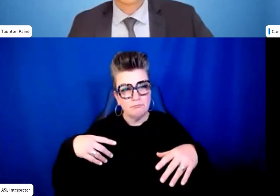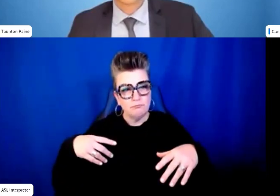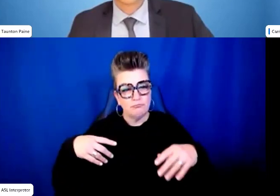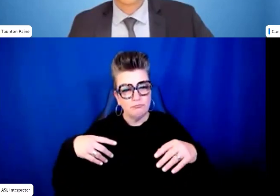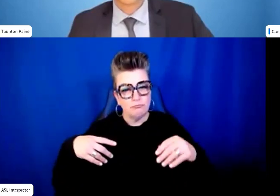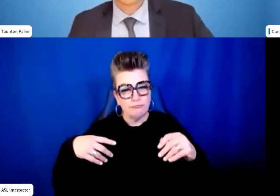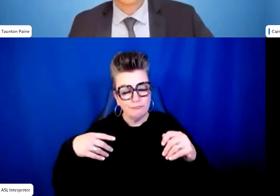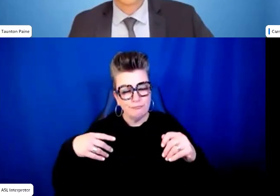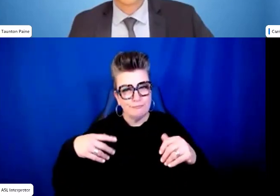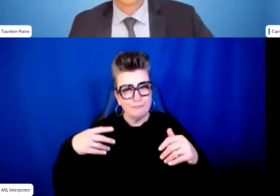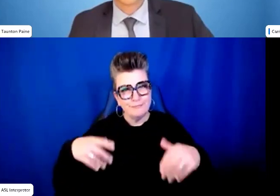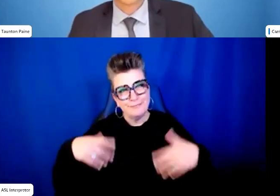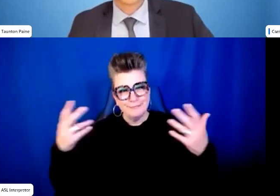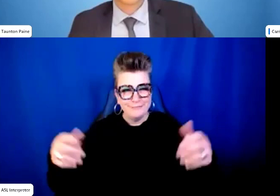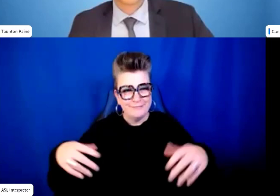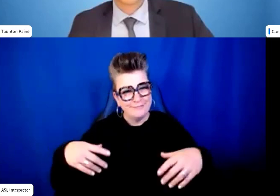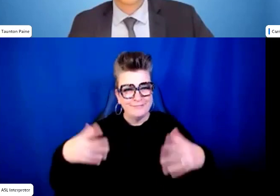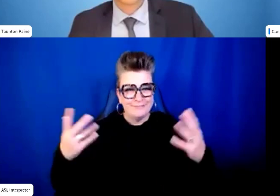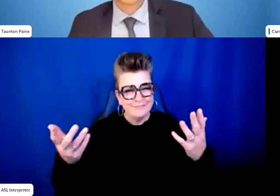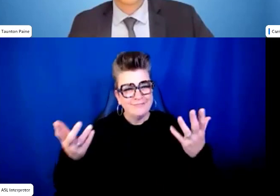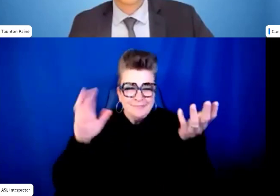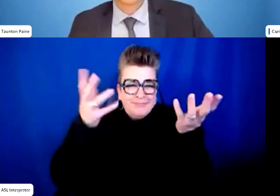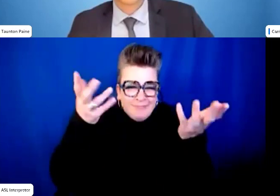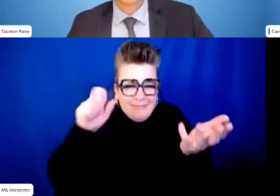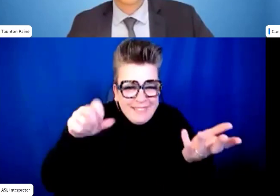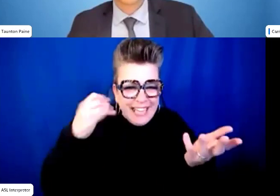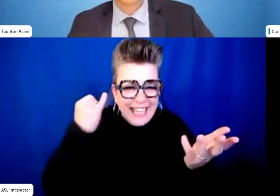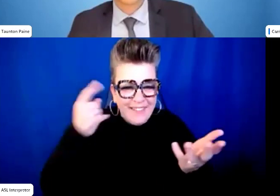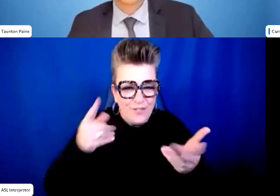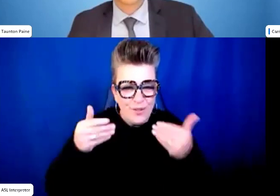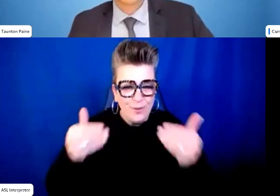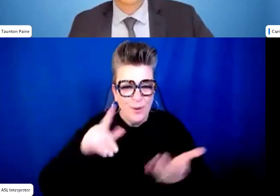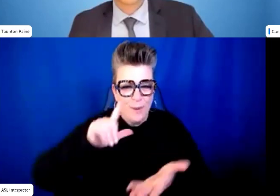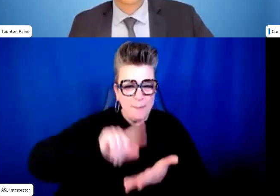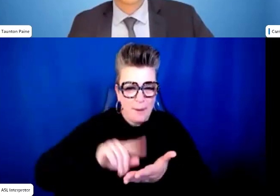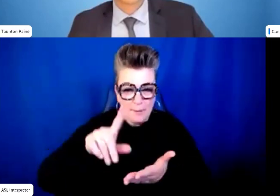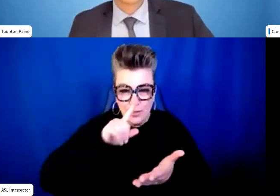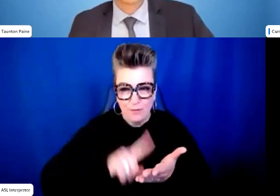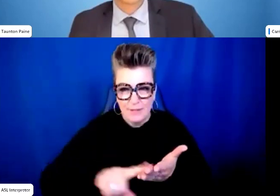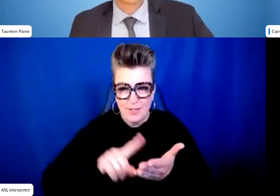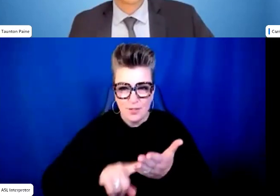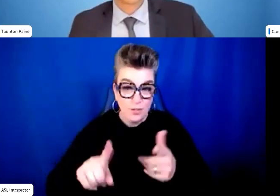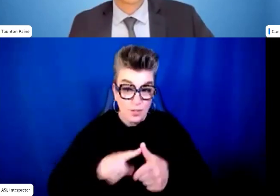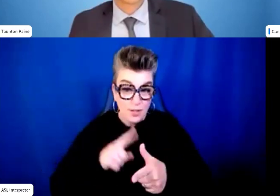yes, so if you do publish your research, then that would occur before the end of your award.